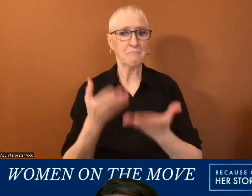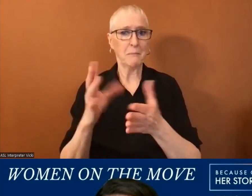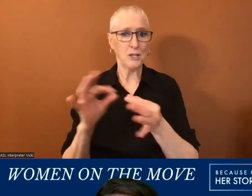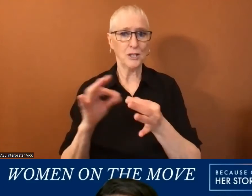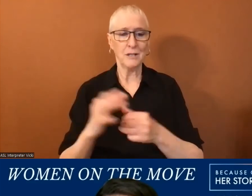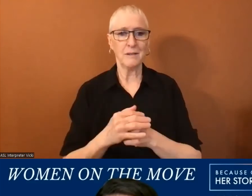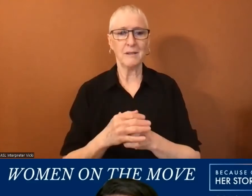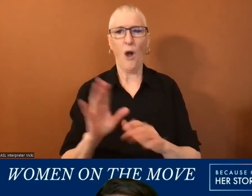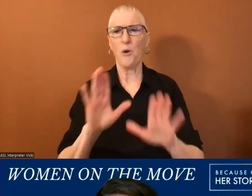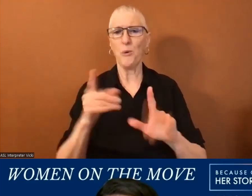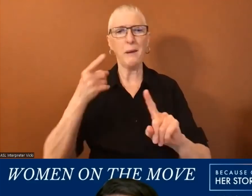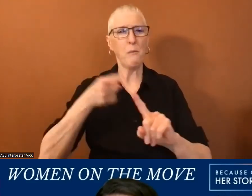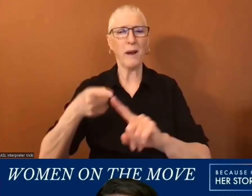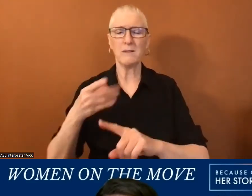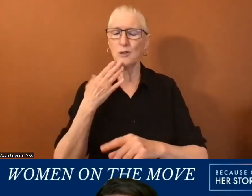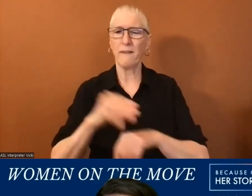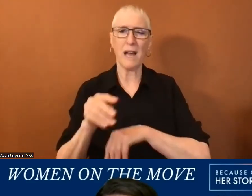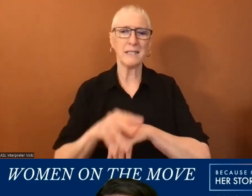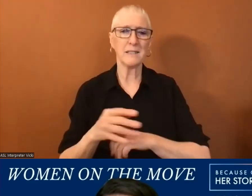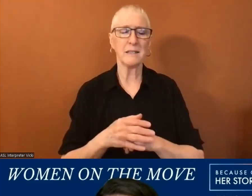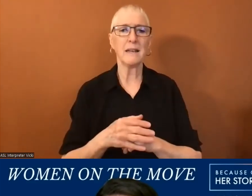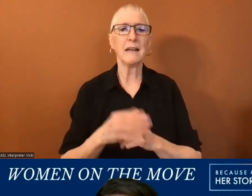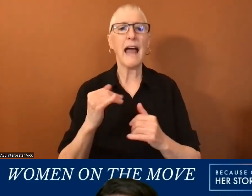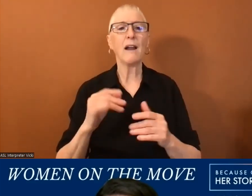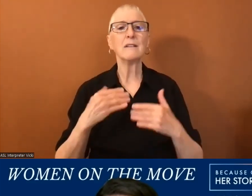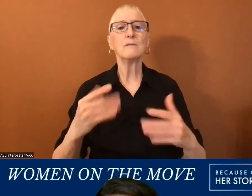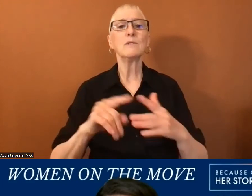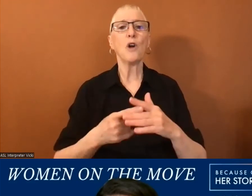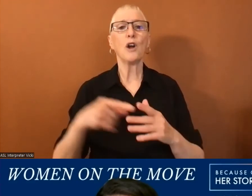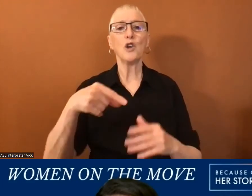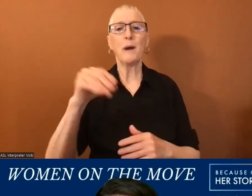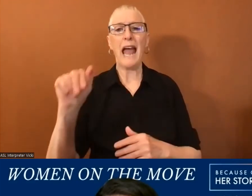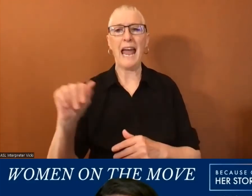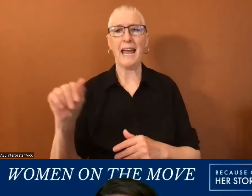great points of advice. So let's hop into our Q&A here. I know we have lots and lots of questions